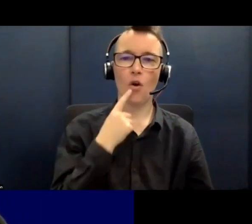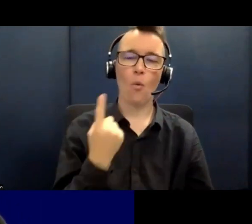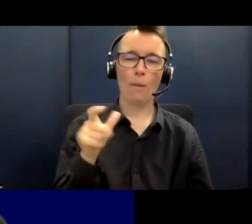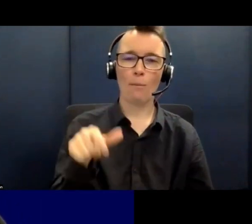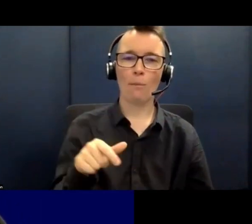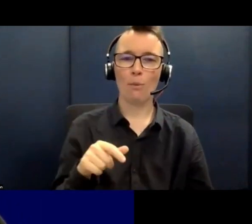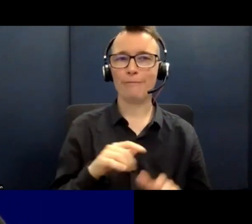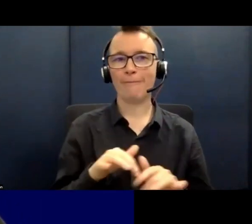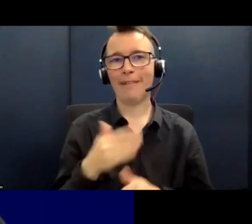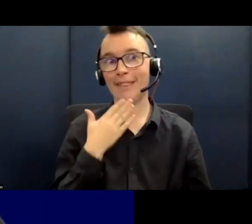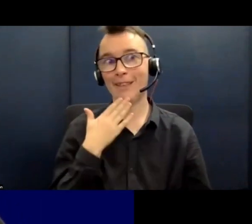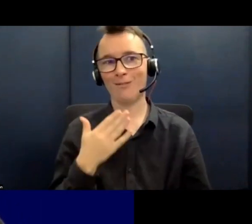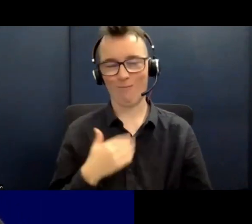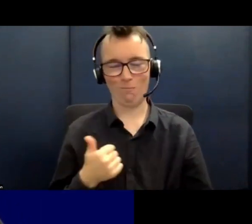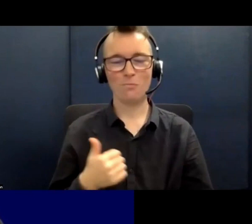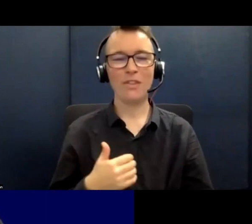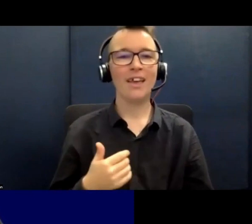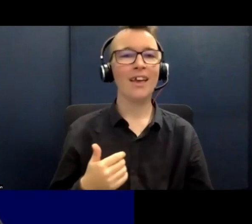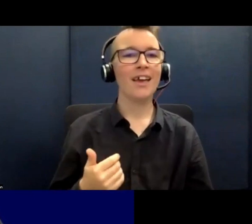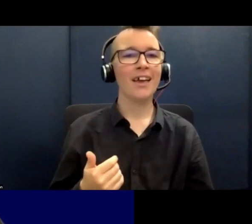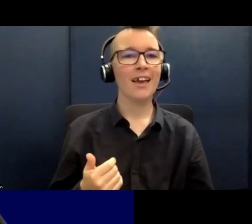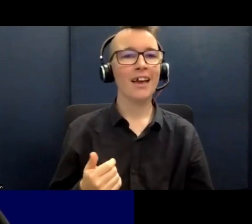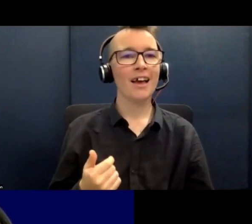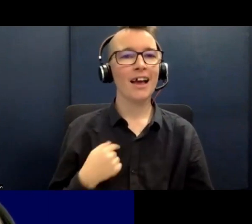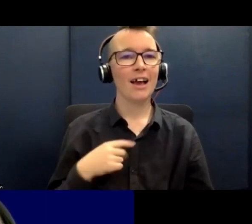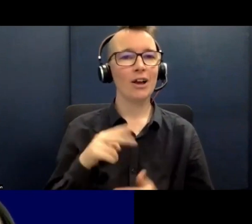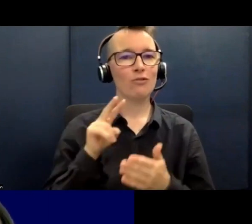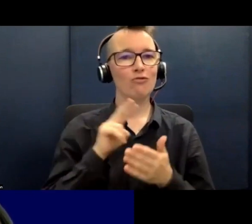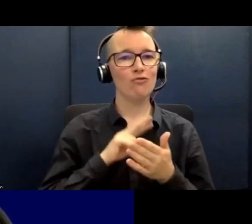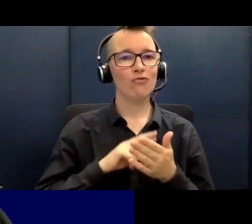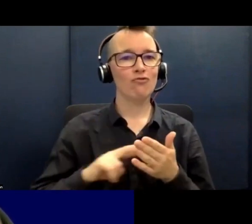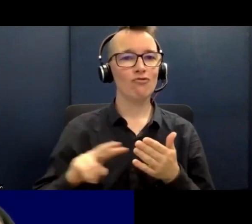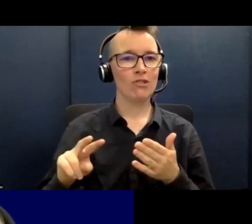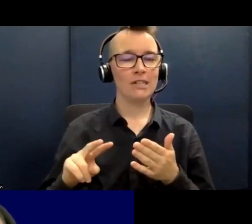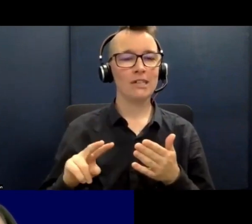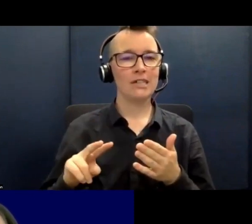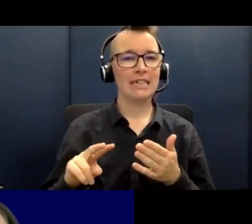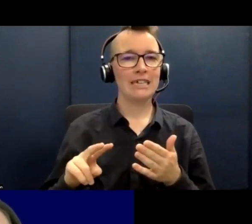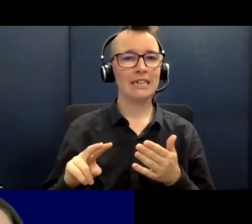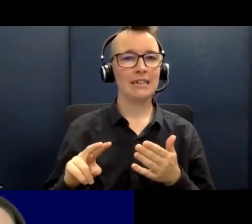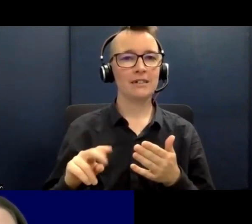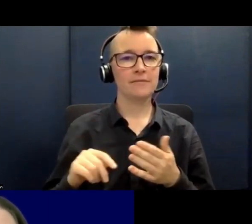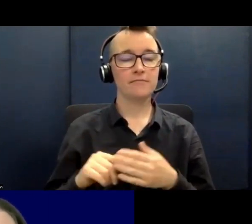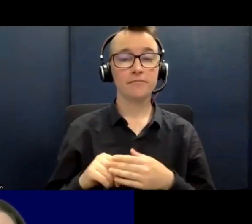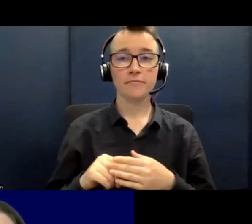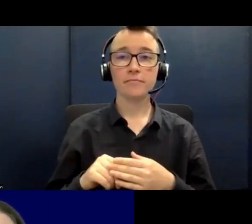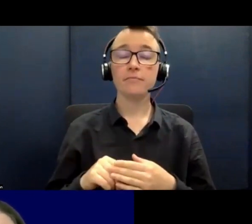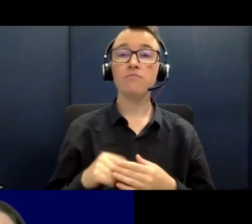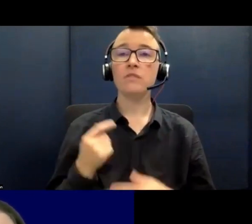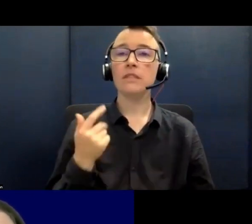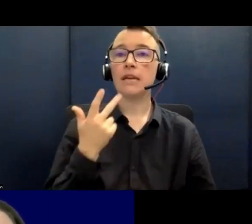And let me read this one. Okay. Are parents given appointments automatically on diagnosis,